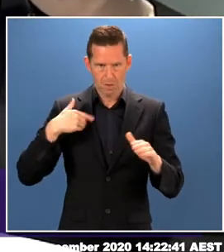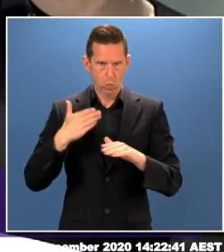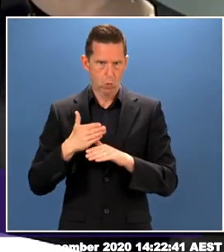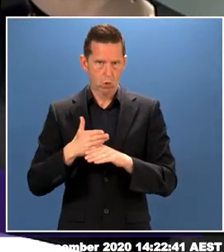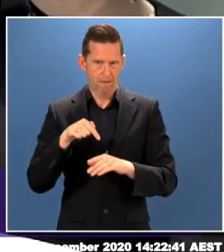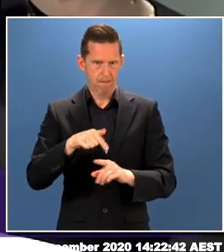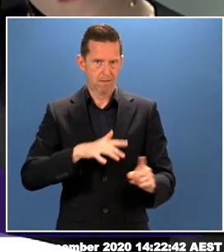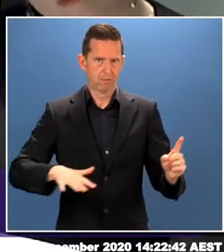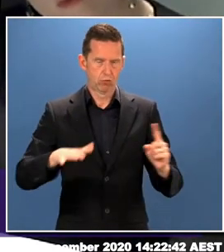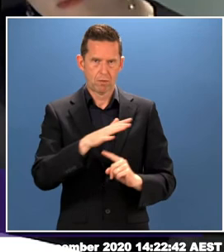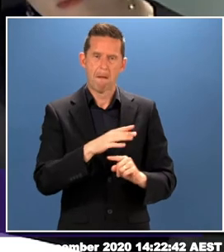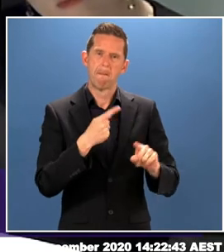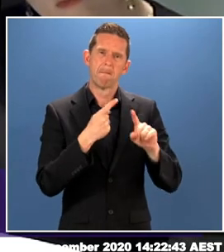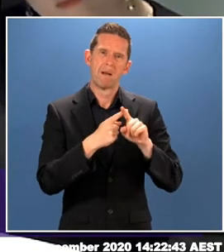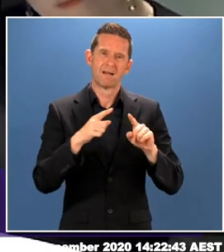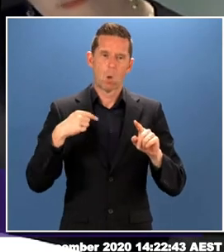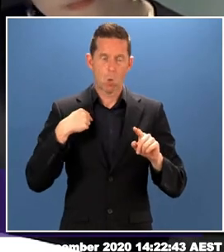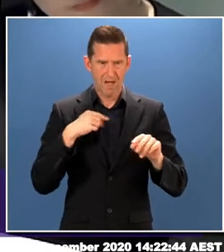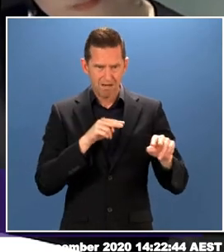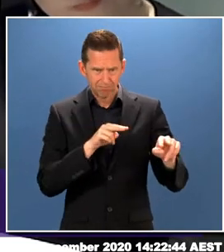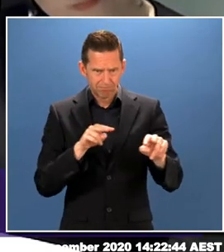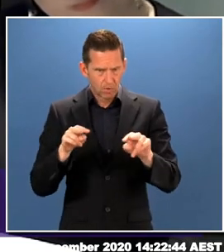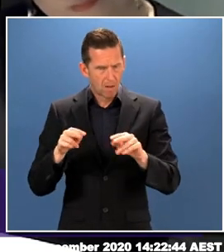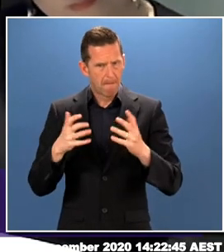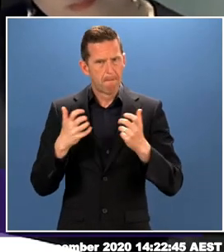recognising that for many of our members, our core members, the